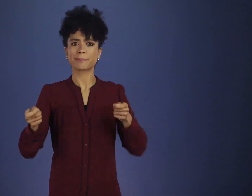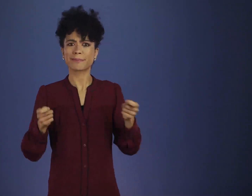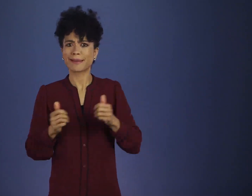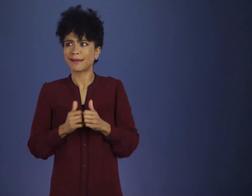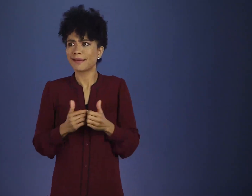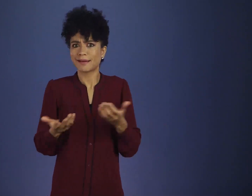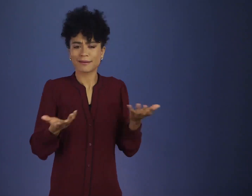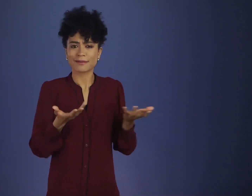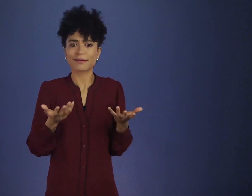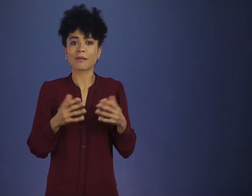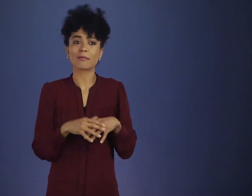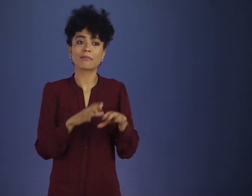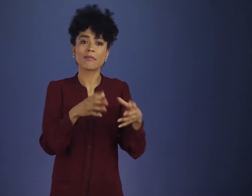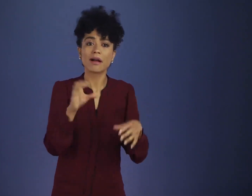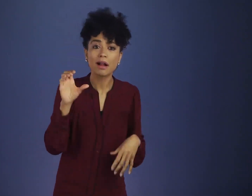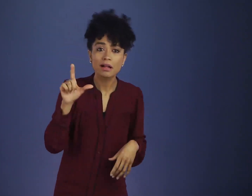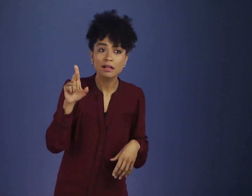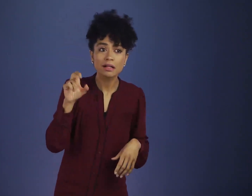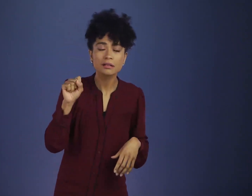and scores of other perplexities.